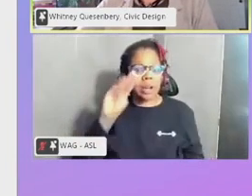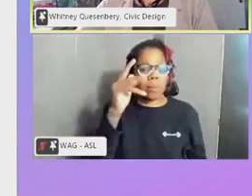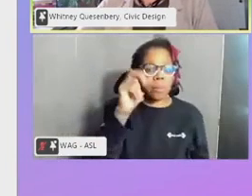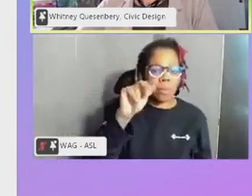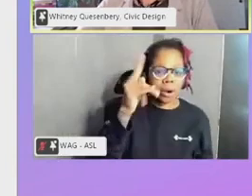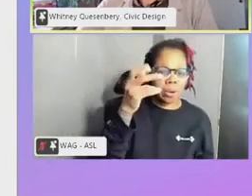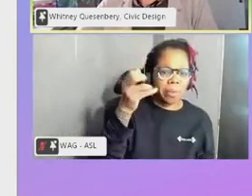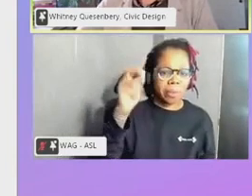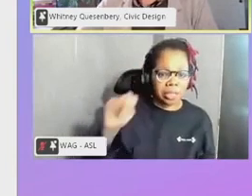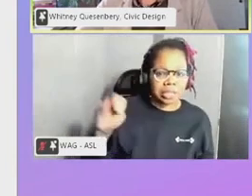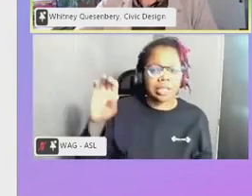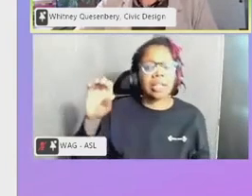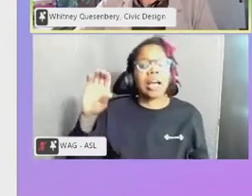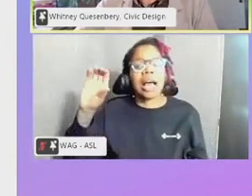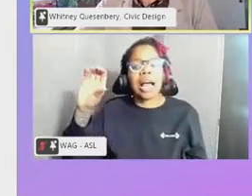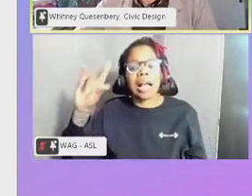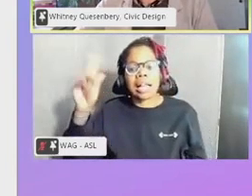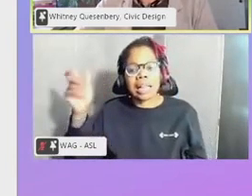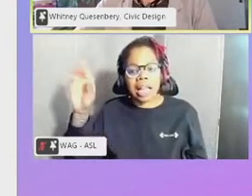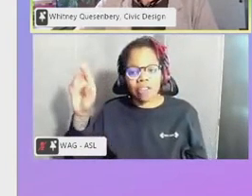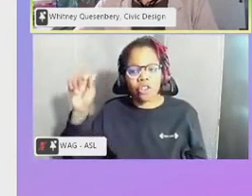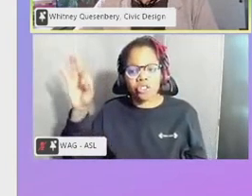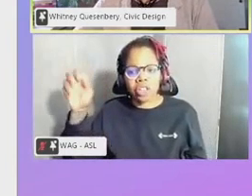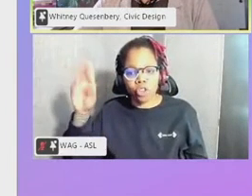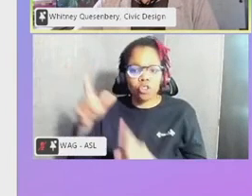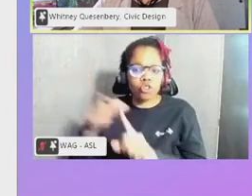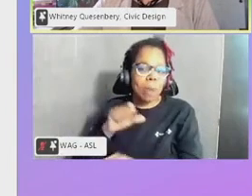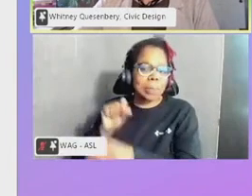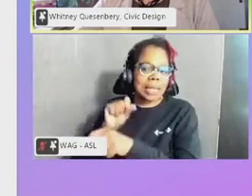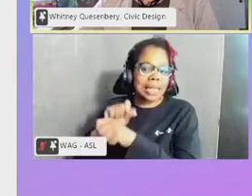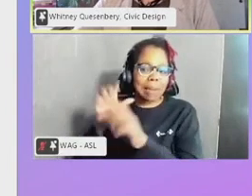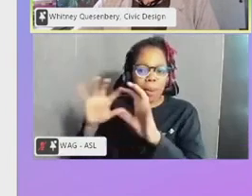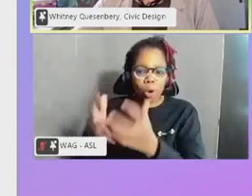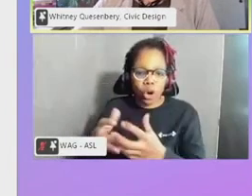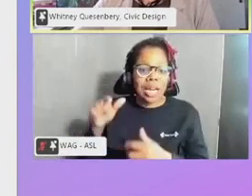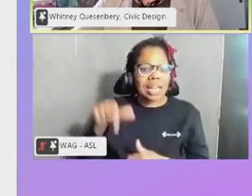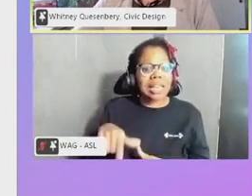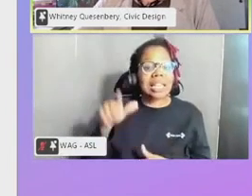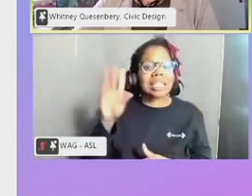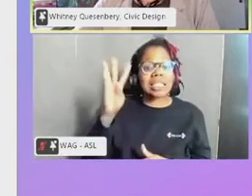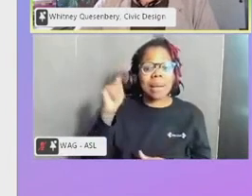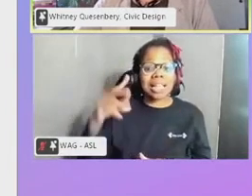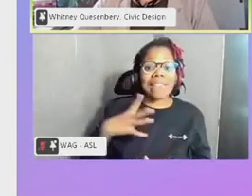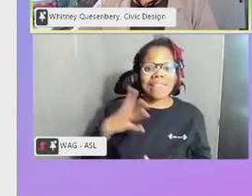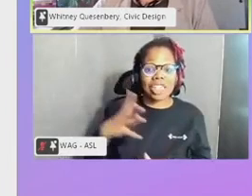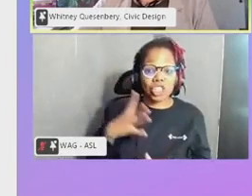is listed and the selection is listed. For president and